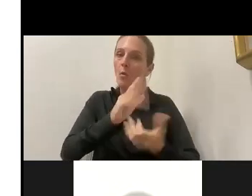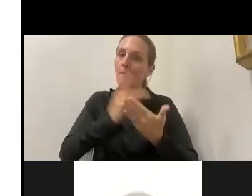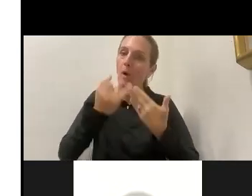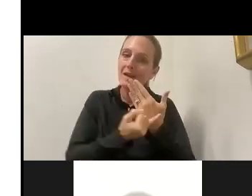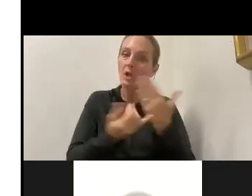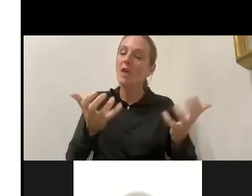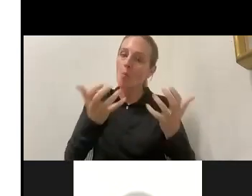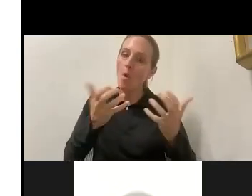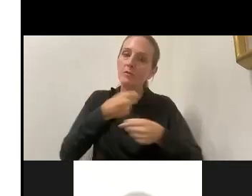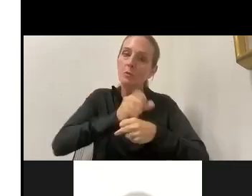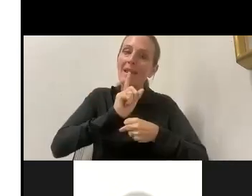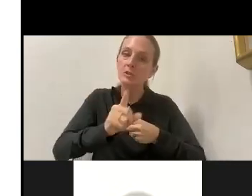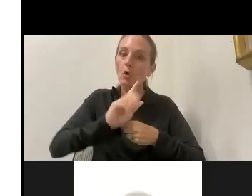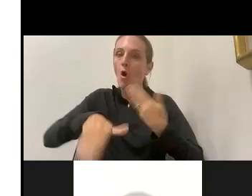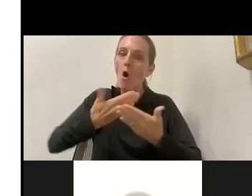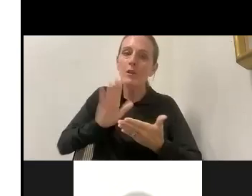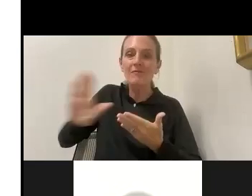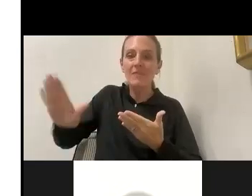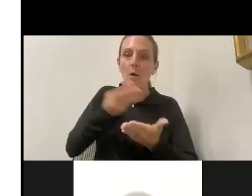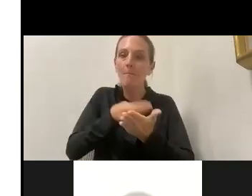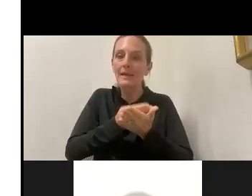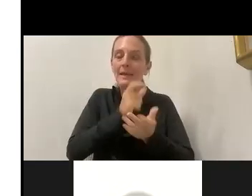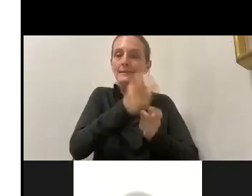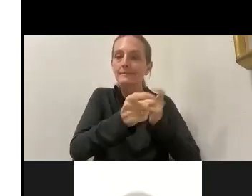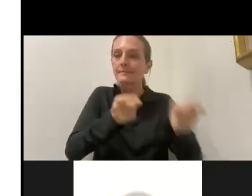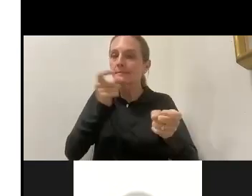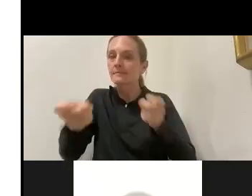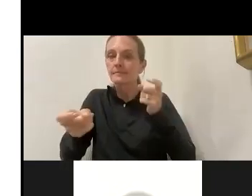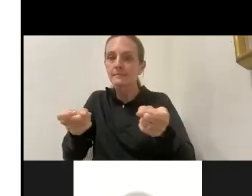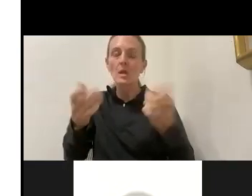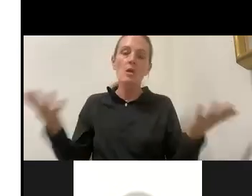all of their funding that is available, that they’re giving away. Another good example too,